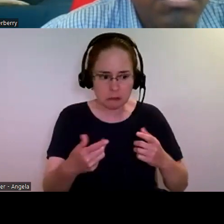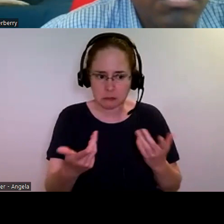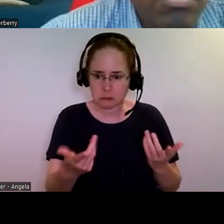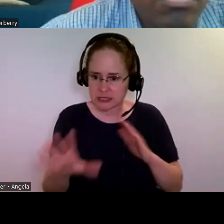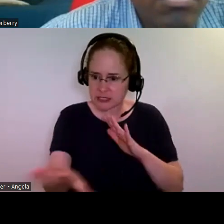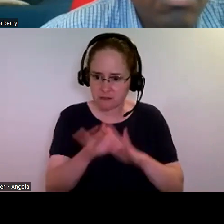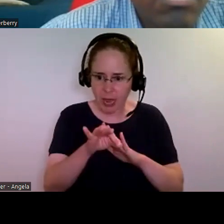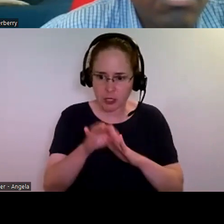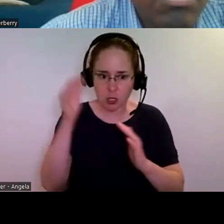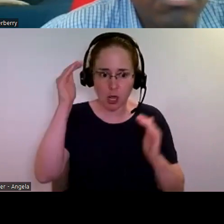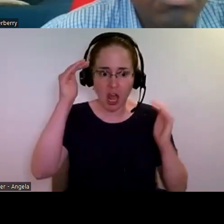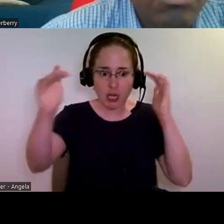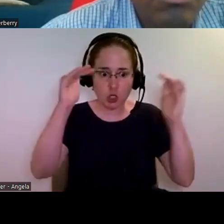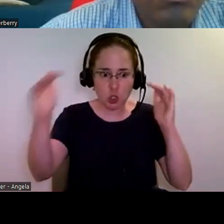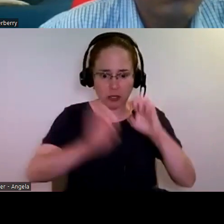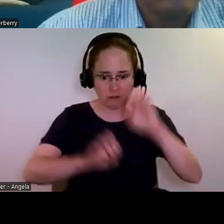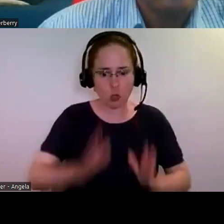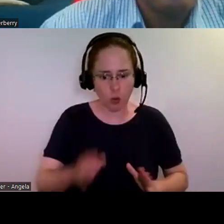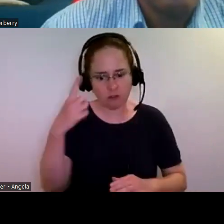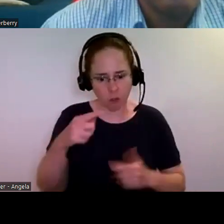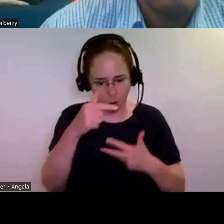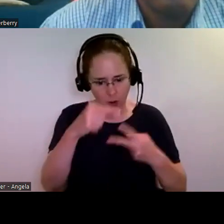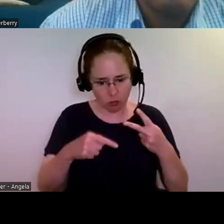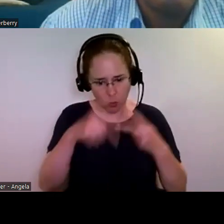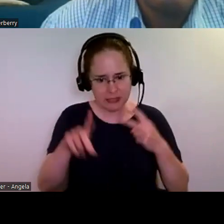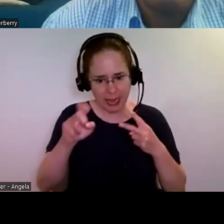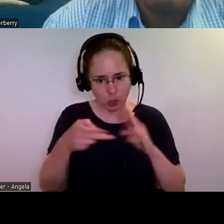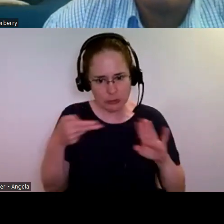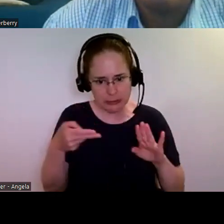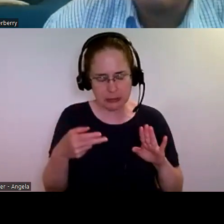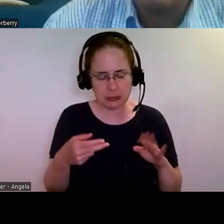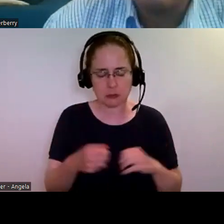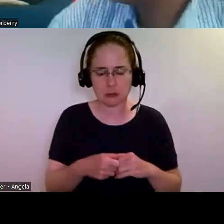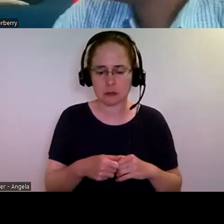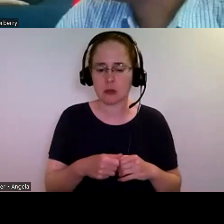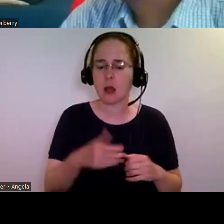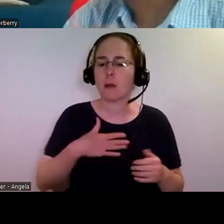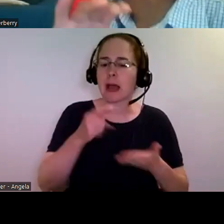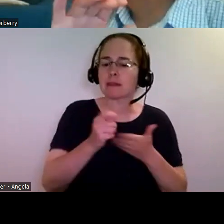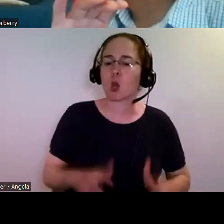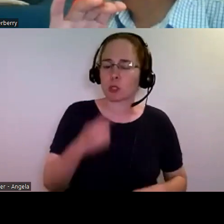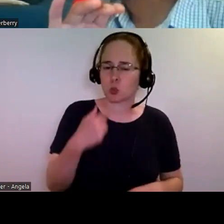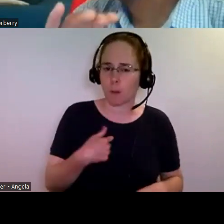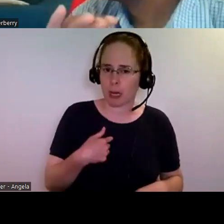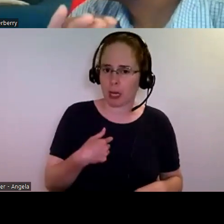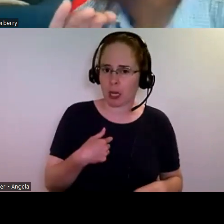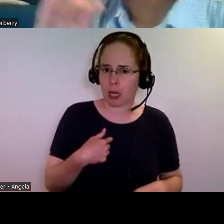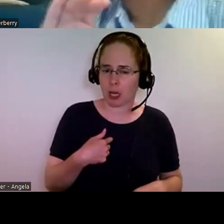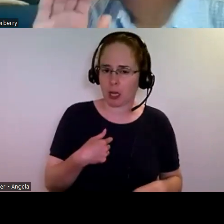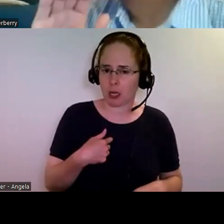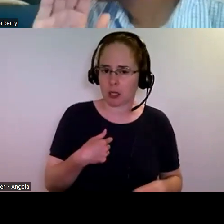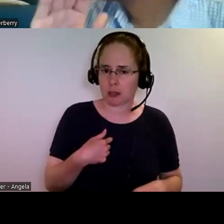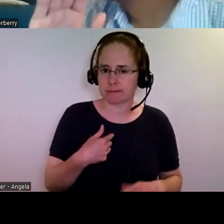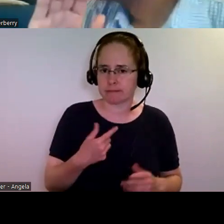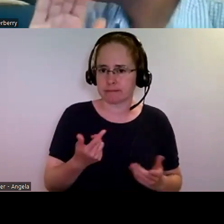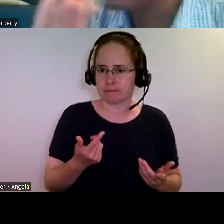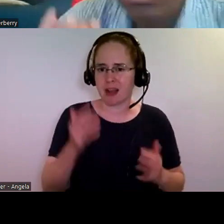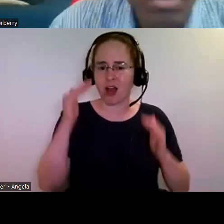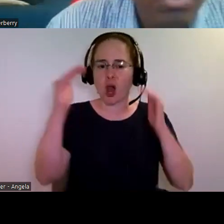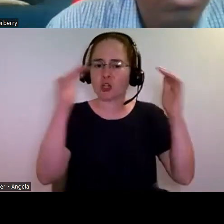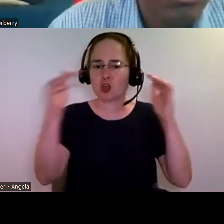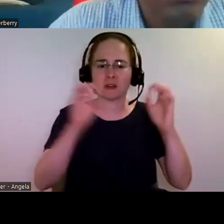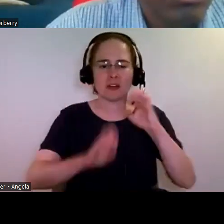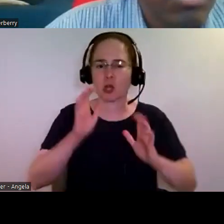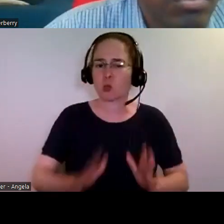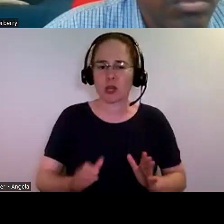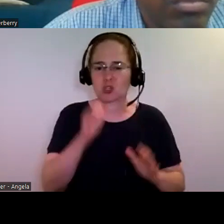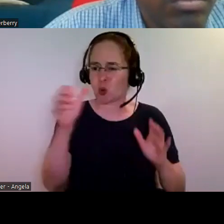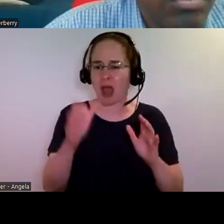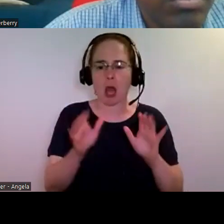adult evaluator for those diagnoses. And she told me that adult evaluators aren't as common because